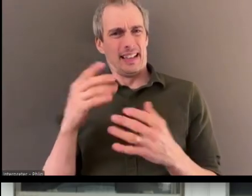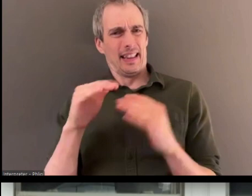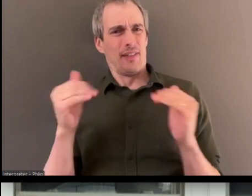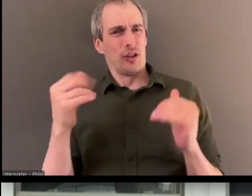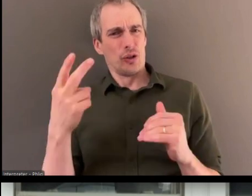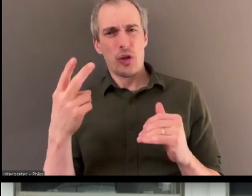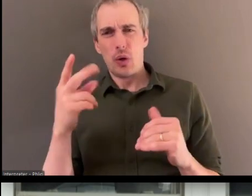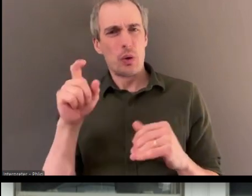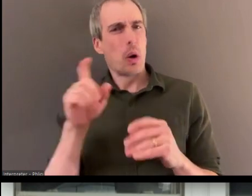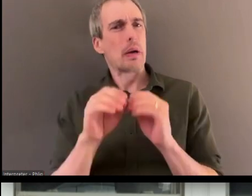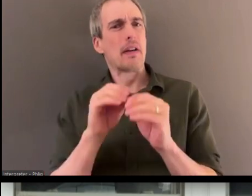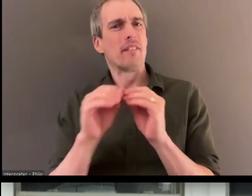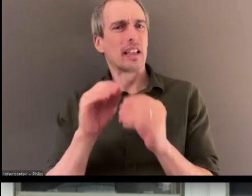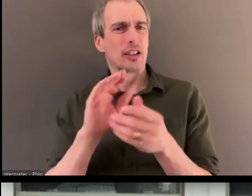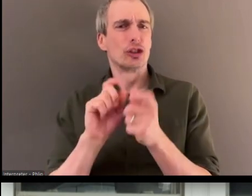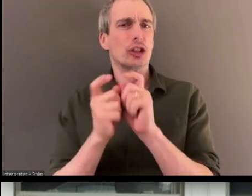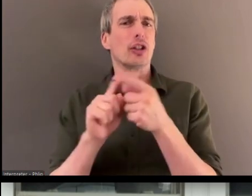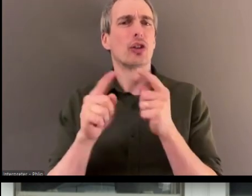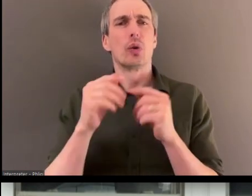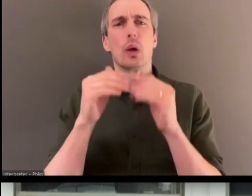It goes ahead and does that for all of them.